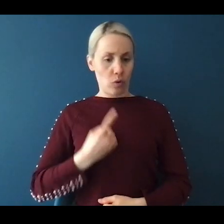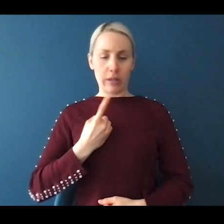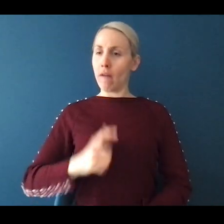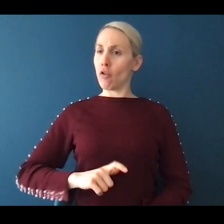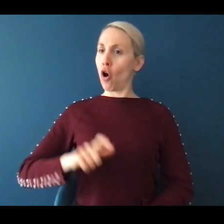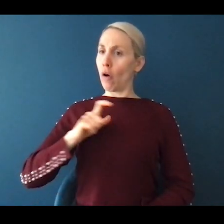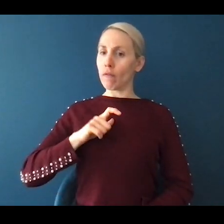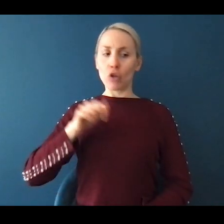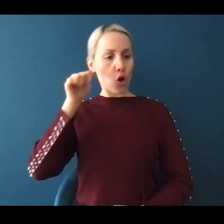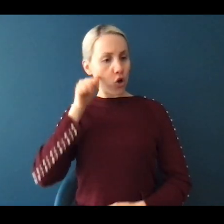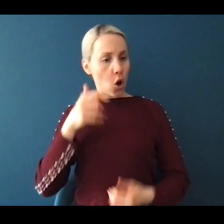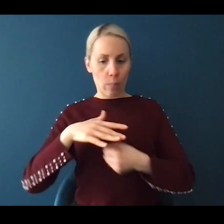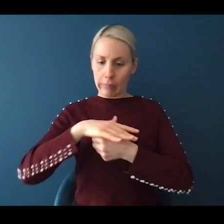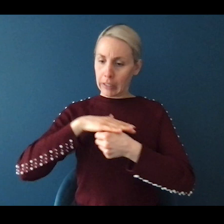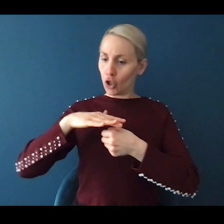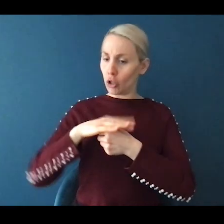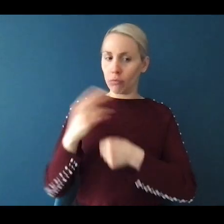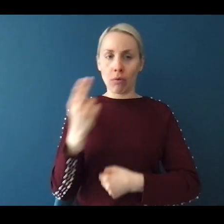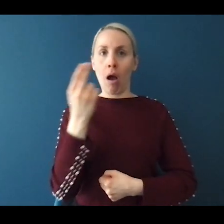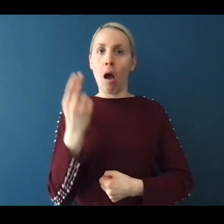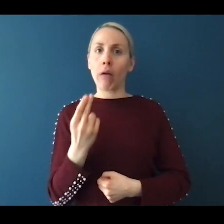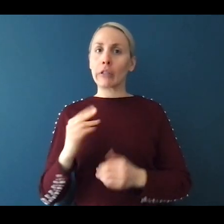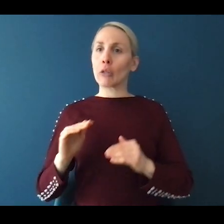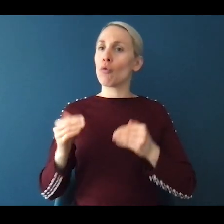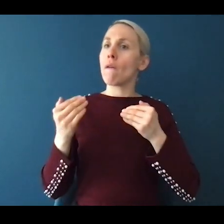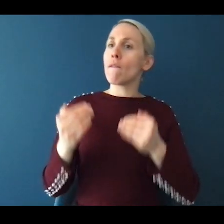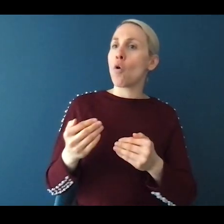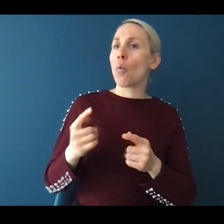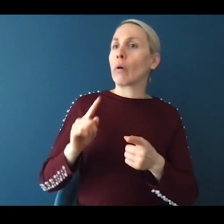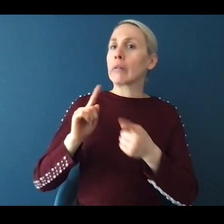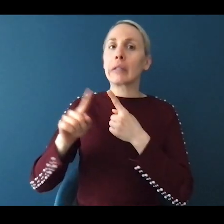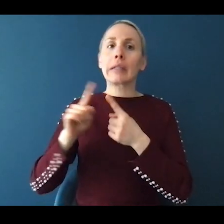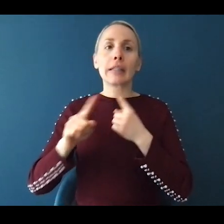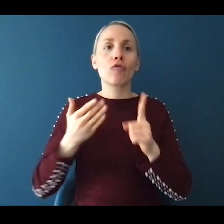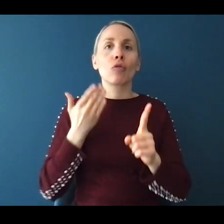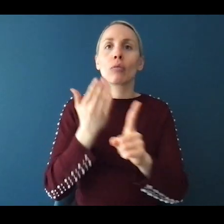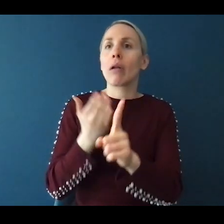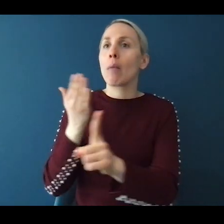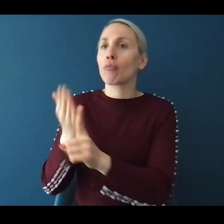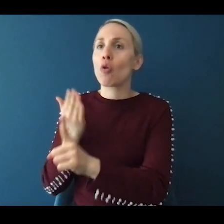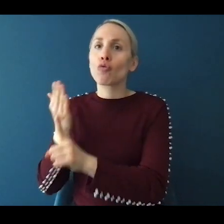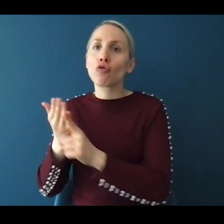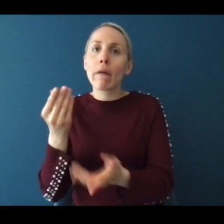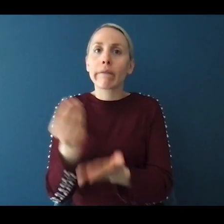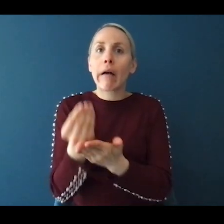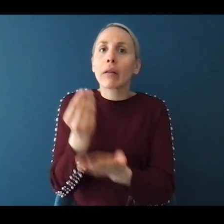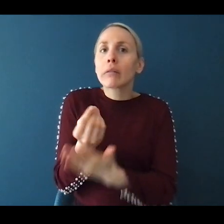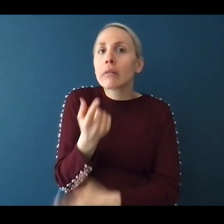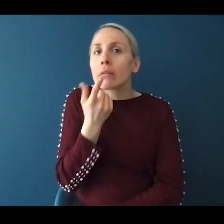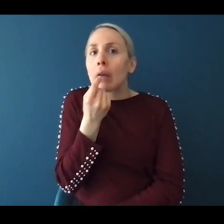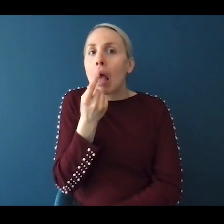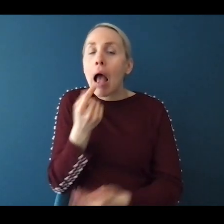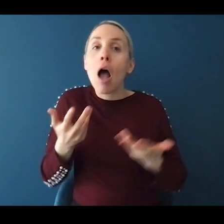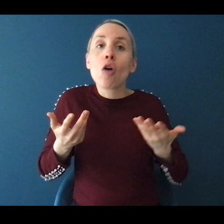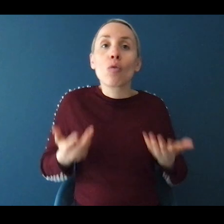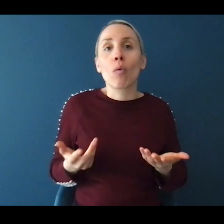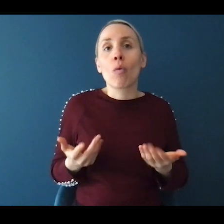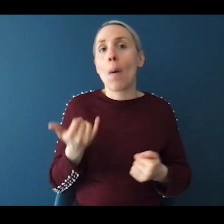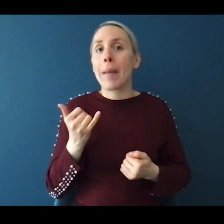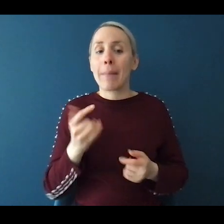that you're going to move forward you know you're going to move forward find other avenues if funding is a very important thing for the project or if not you're going to find other